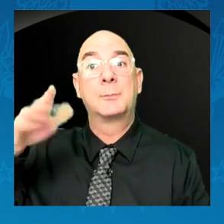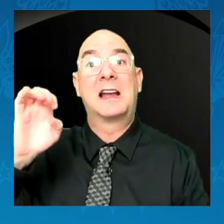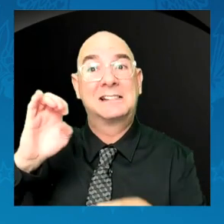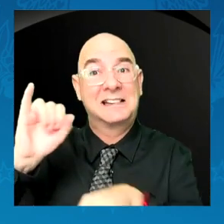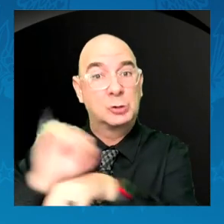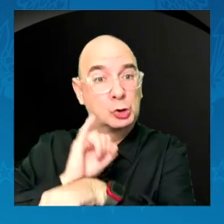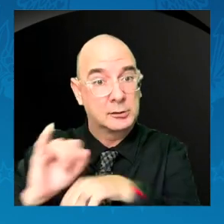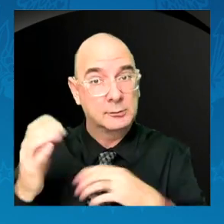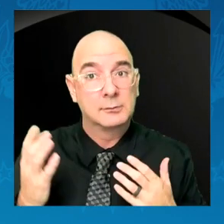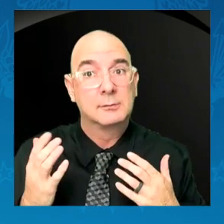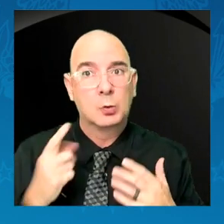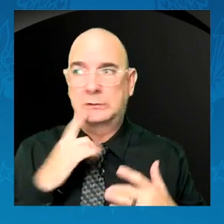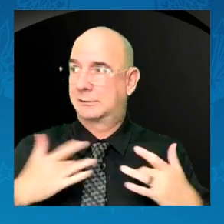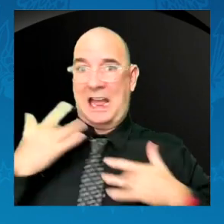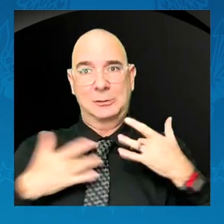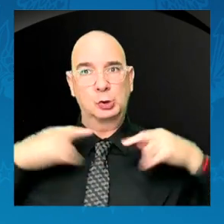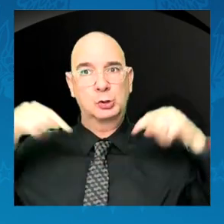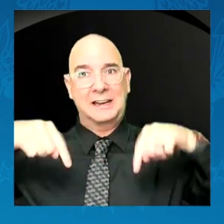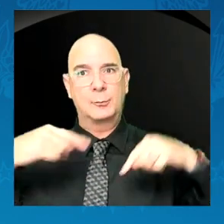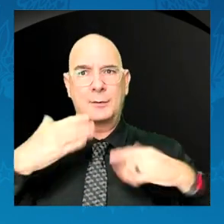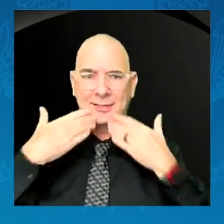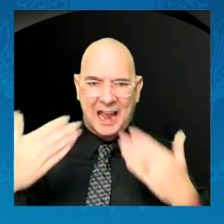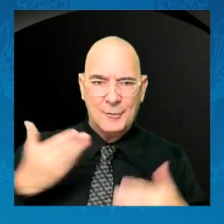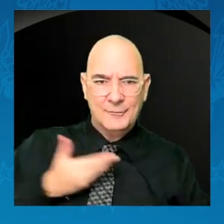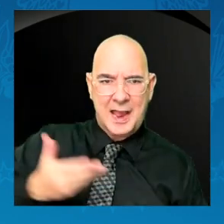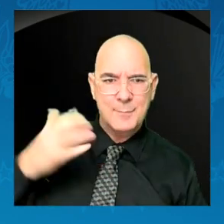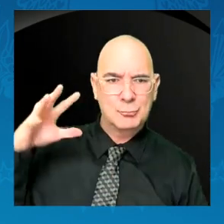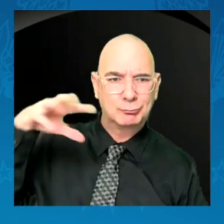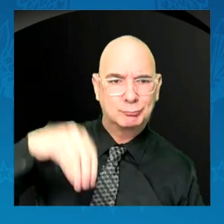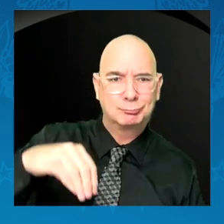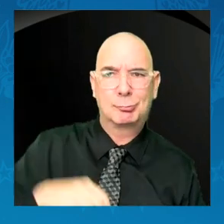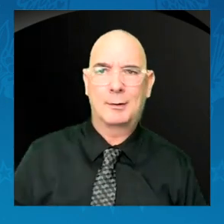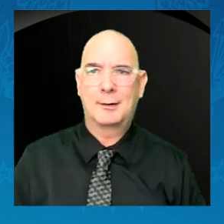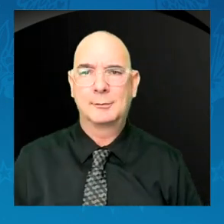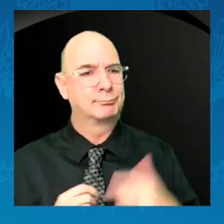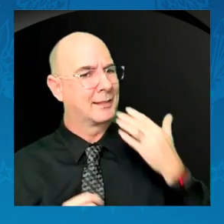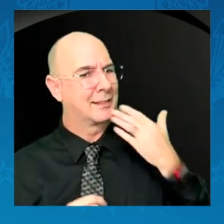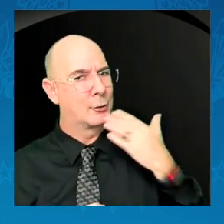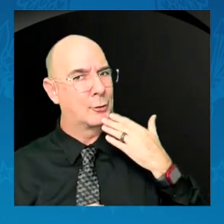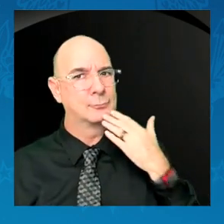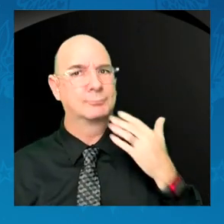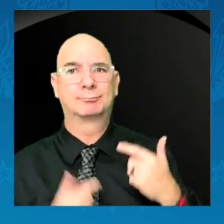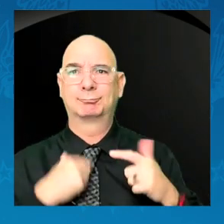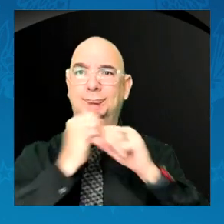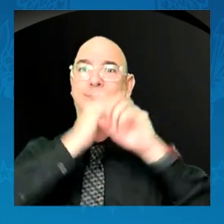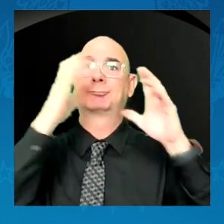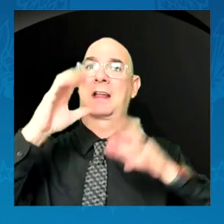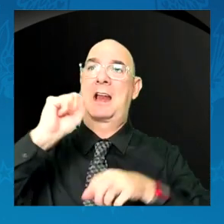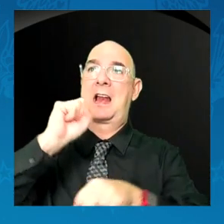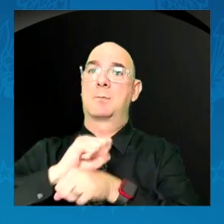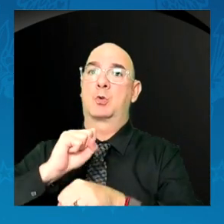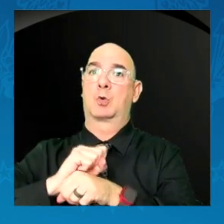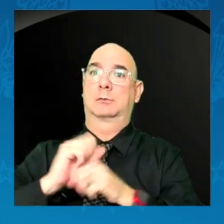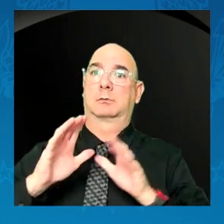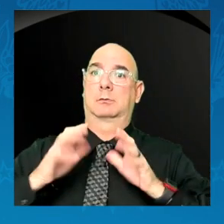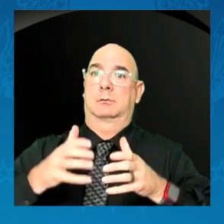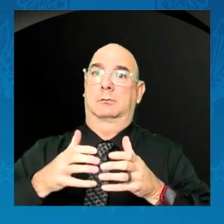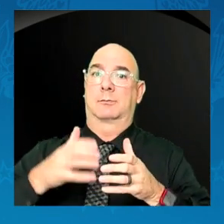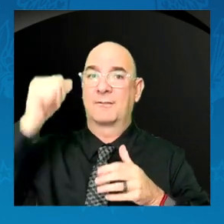The Vice President: Thank you very much. And when we think about labor and the workforce, the federal government is, I think, by many accounts,